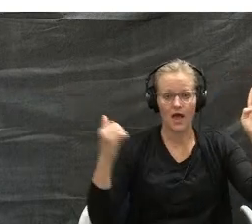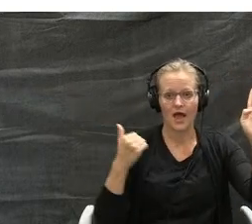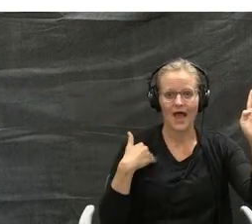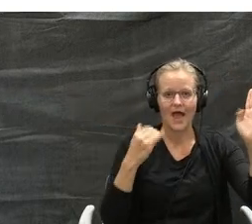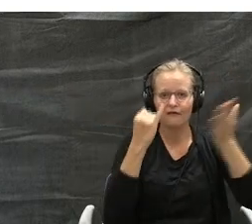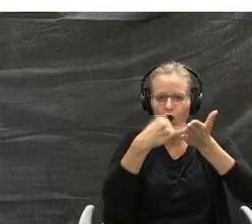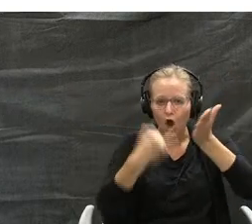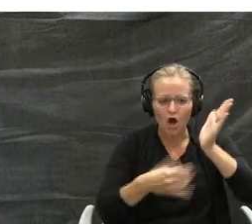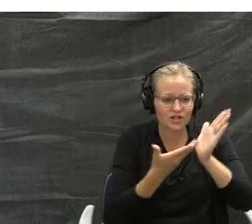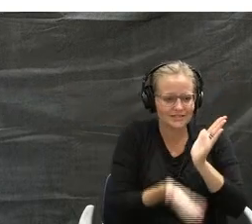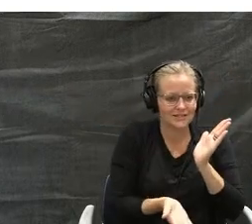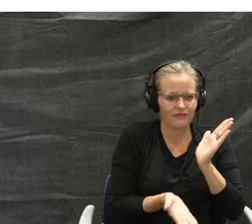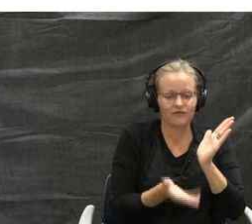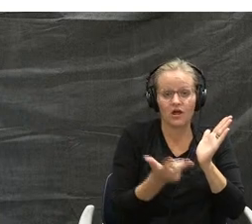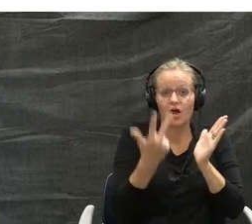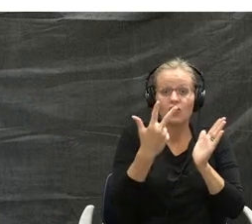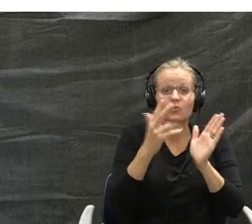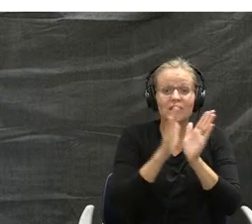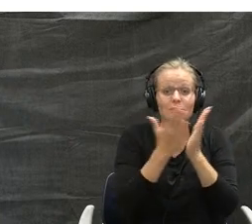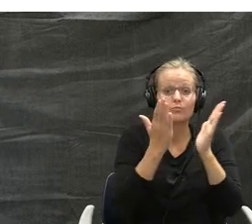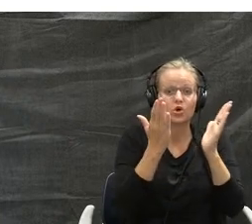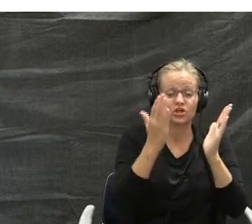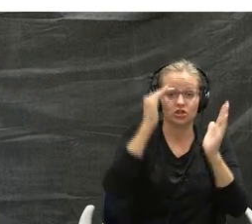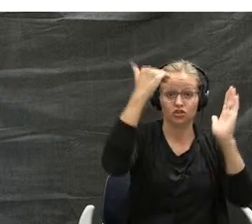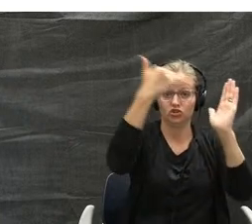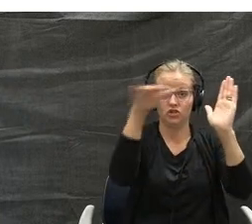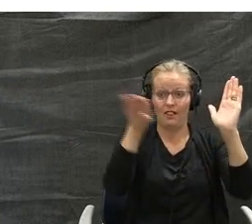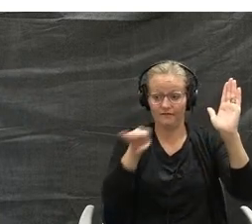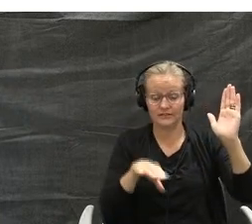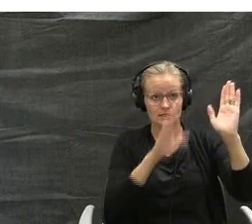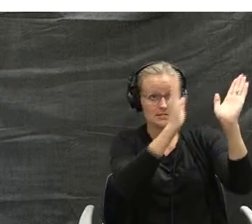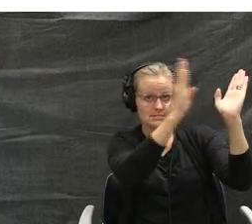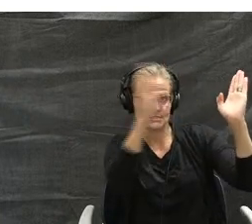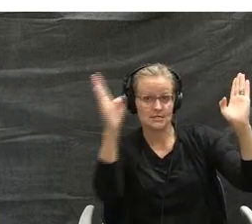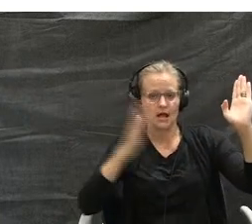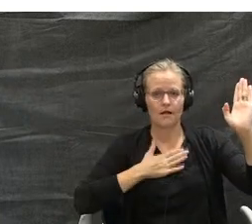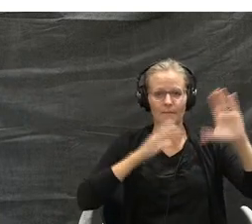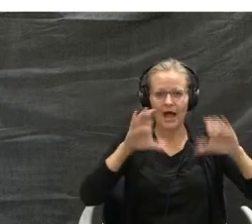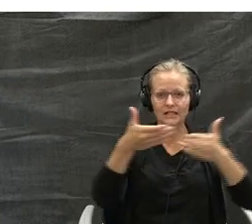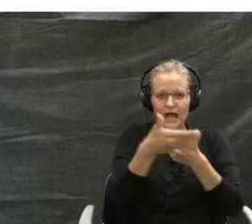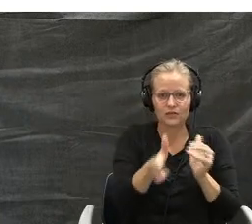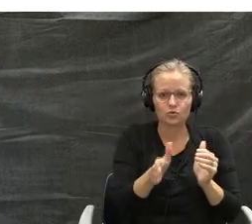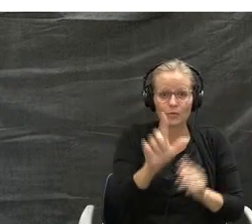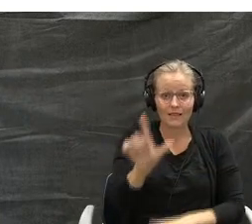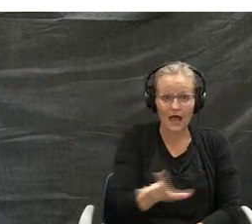art supplies, three book shelves of books, my classroom library. As there won't be appropriate books in the media centers at